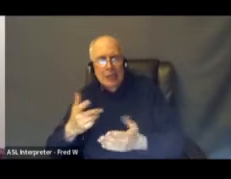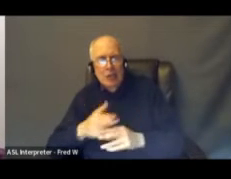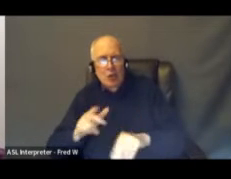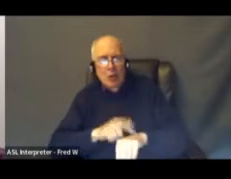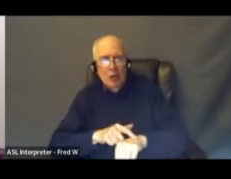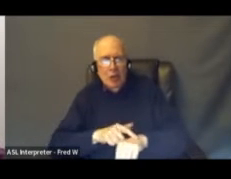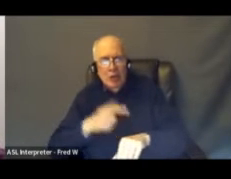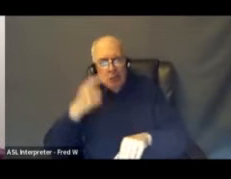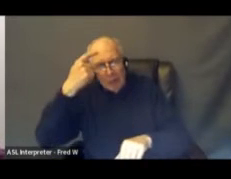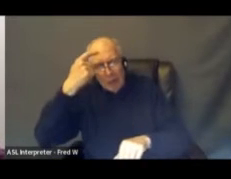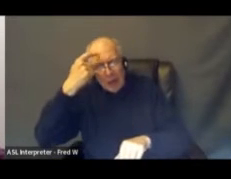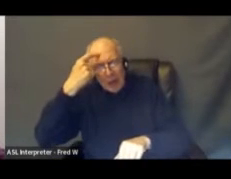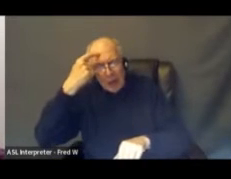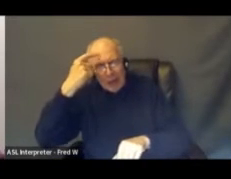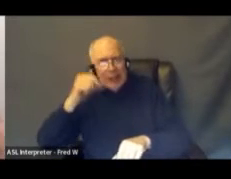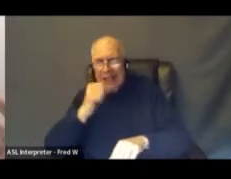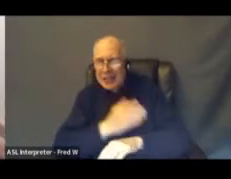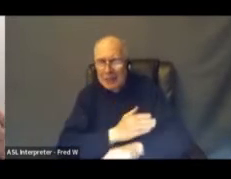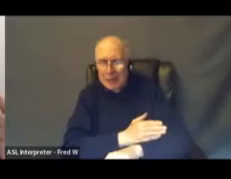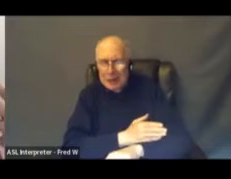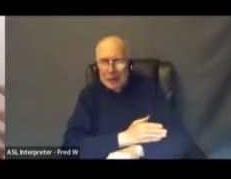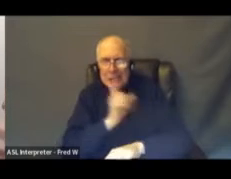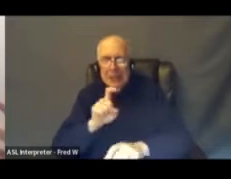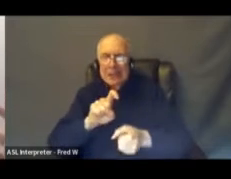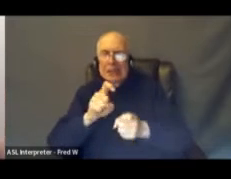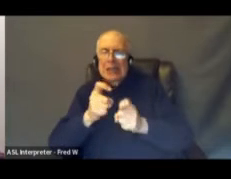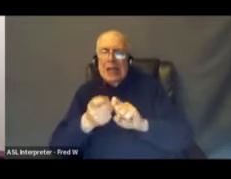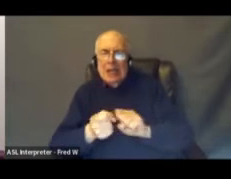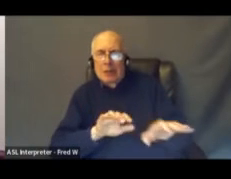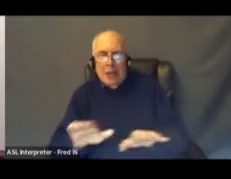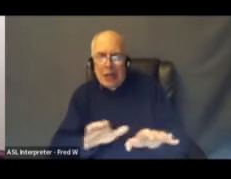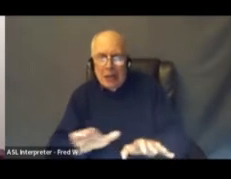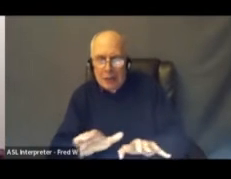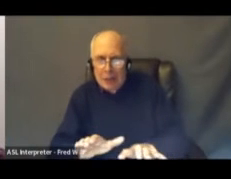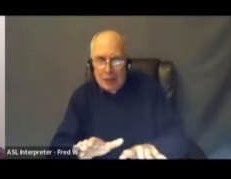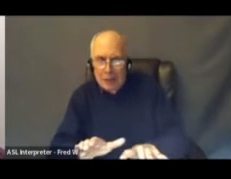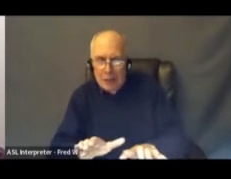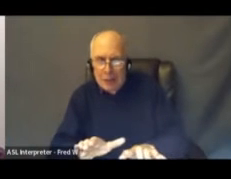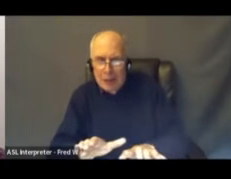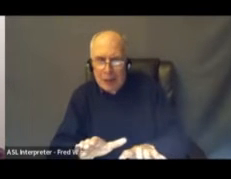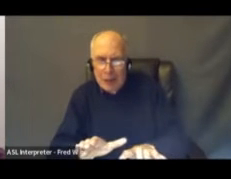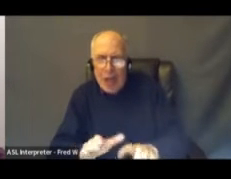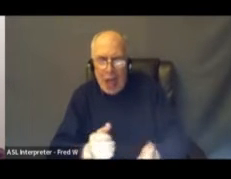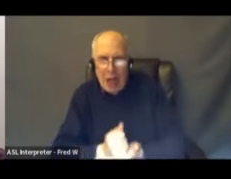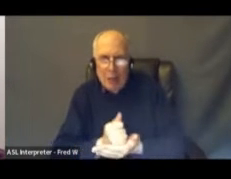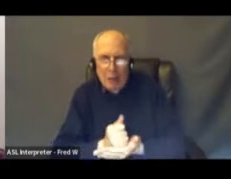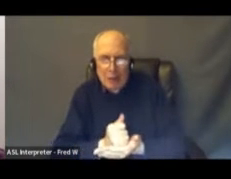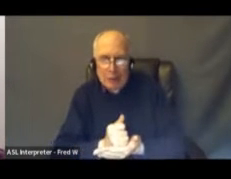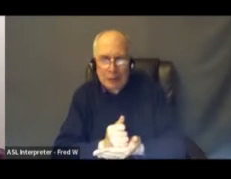still not improving. So we have to compensate to prompt the thinking. A compensation strategy could be visual aids